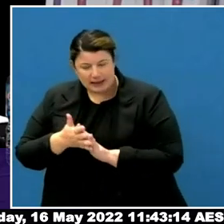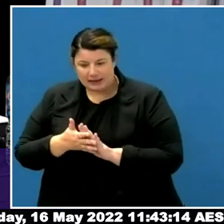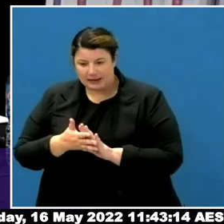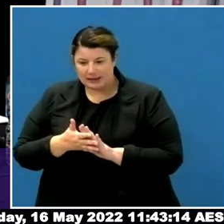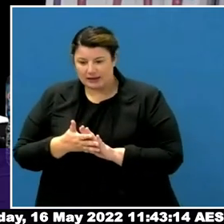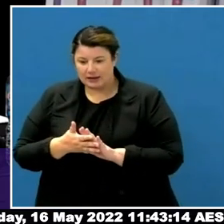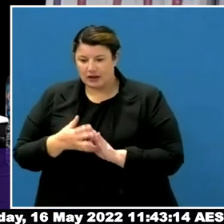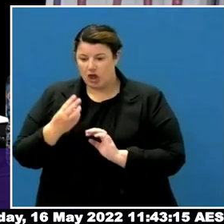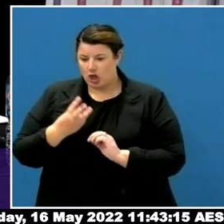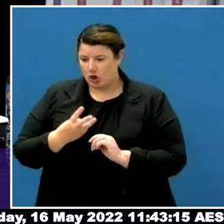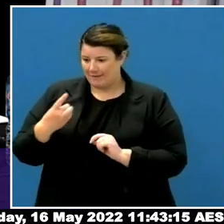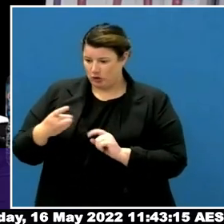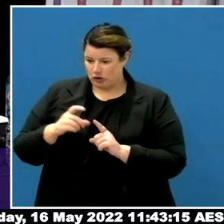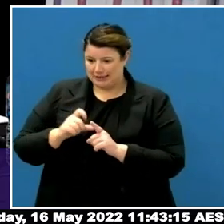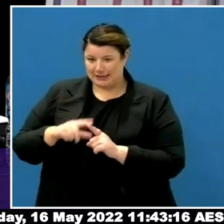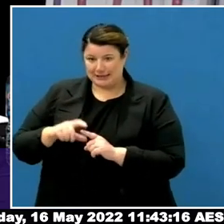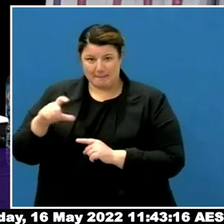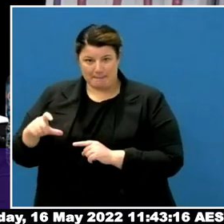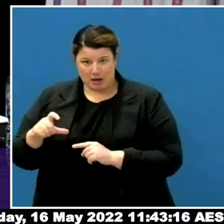Yes. CHAIR: - 2020. SALLY: Yes.